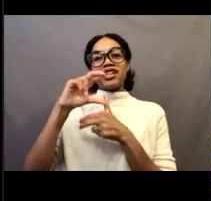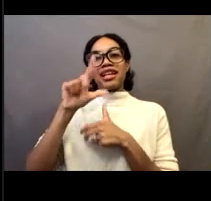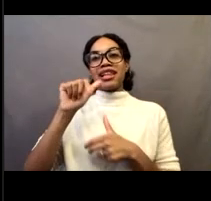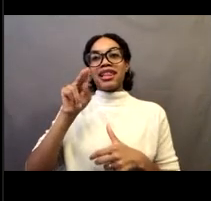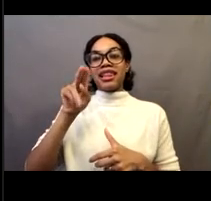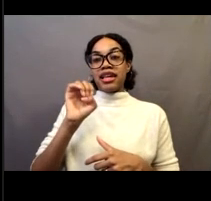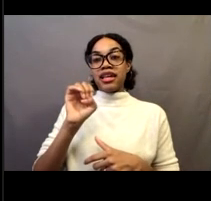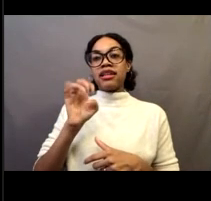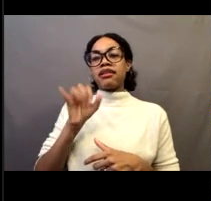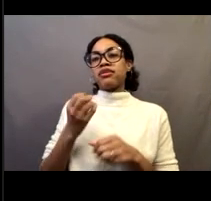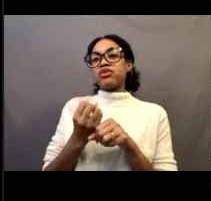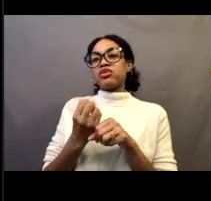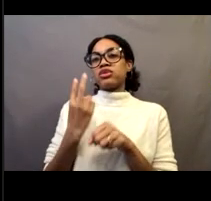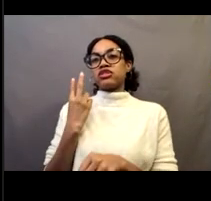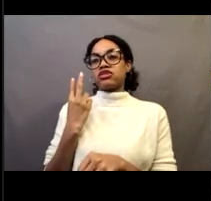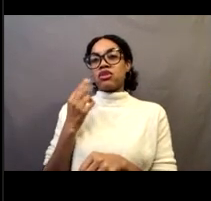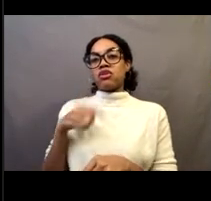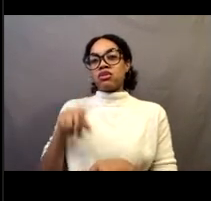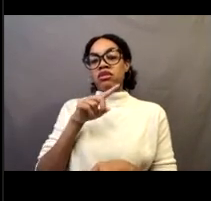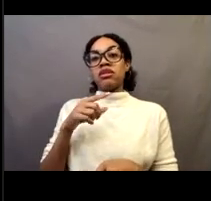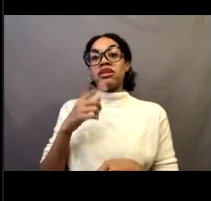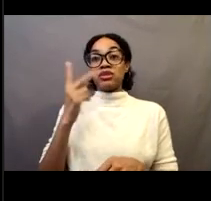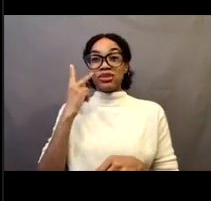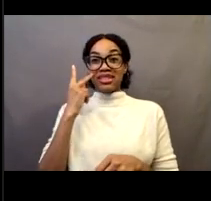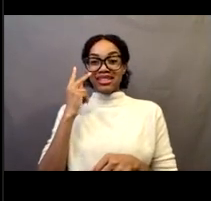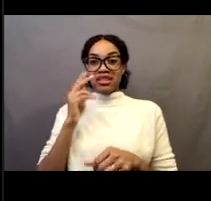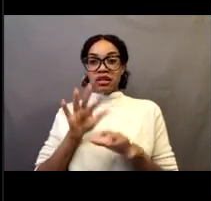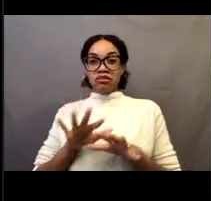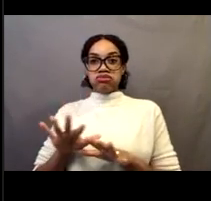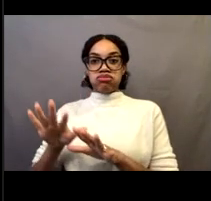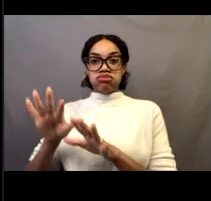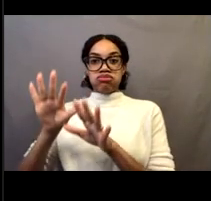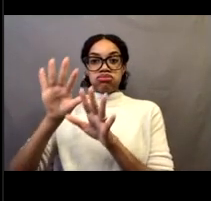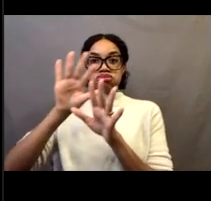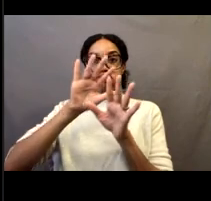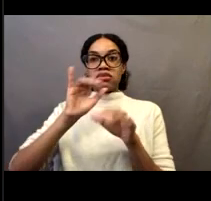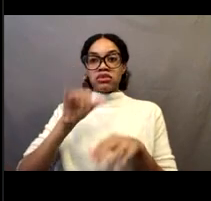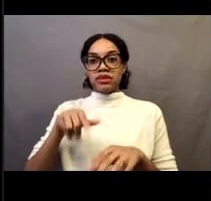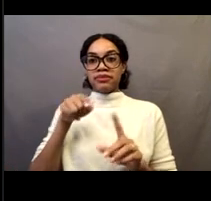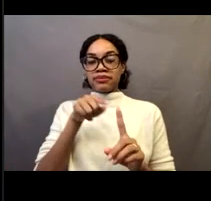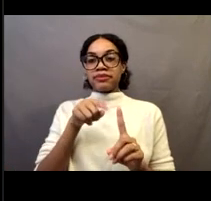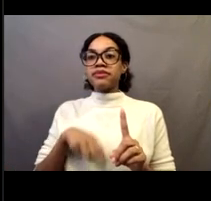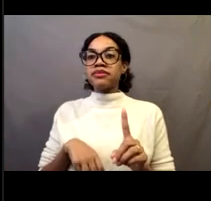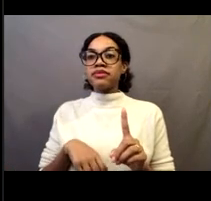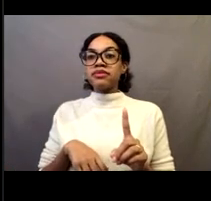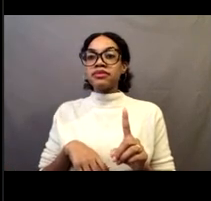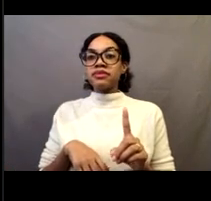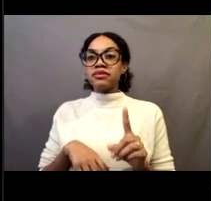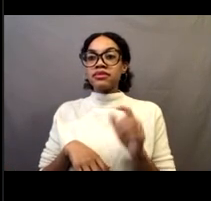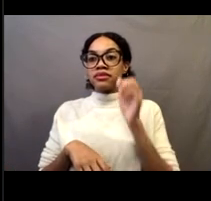and a nation of that hurricane approaching Hawaiian Islands, up in the upper right-hand corner that's actually my neighbor.